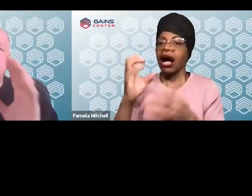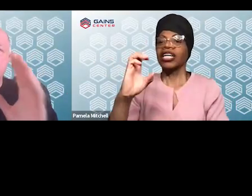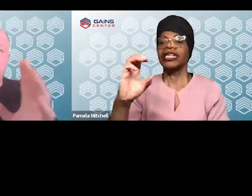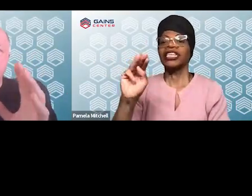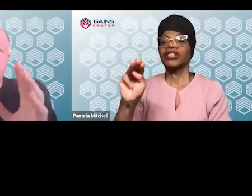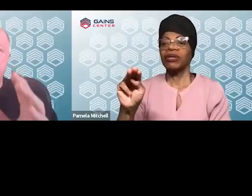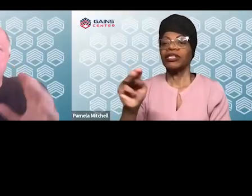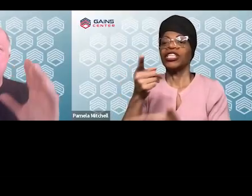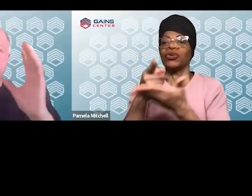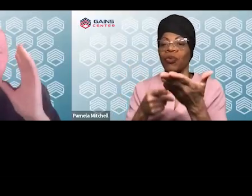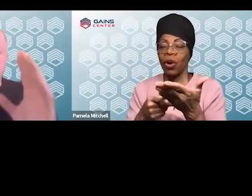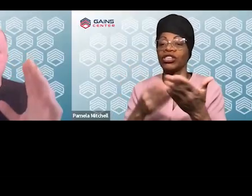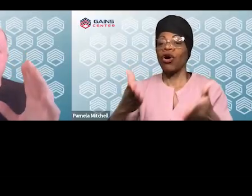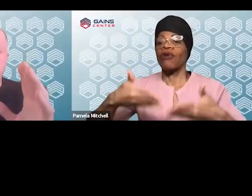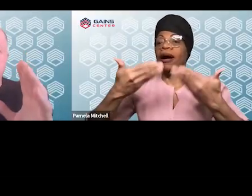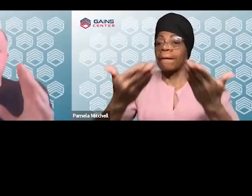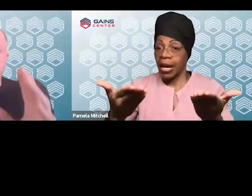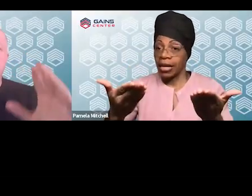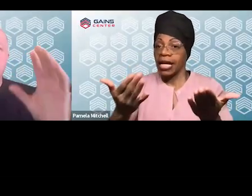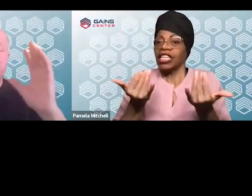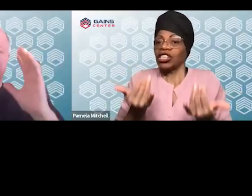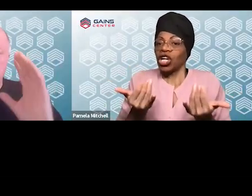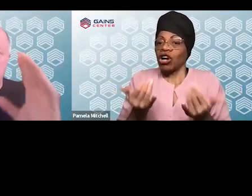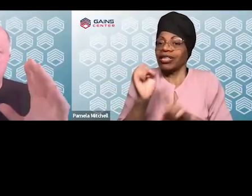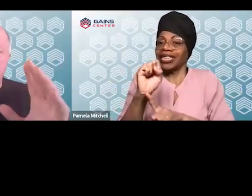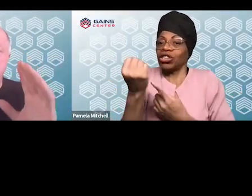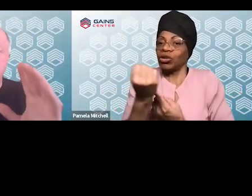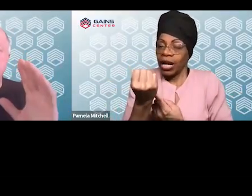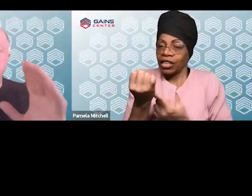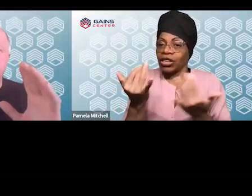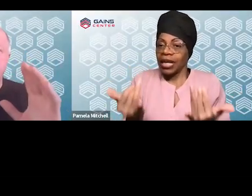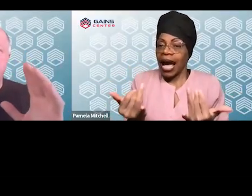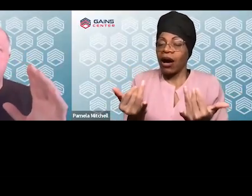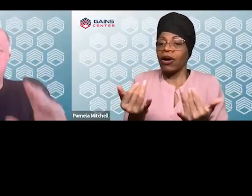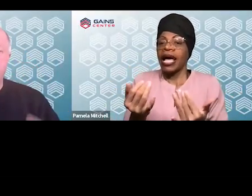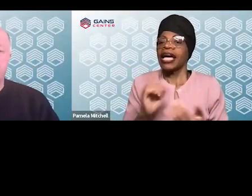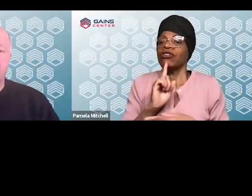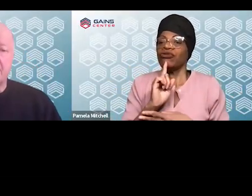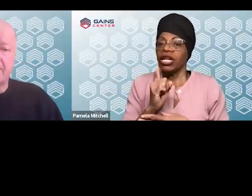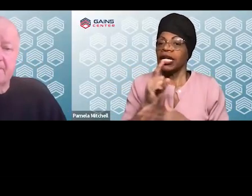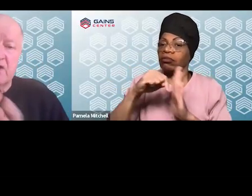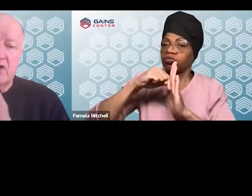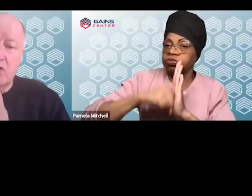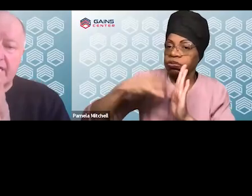is what's recommended. It's the current state of the art. It's currently the most robust treatment we have.